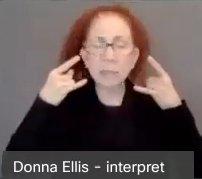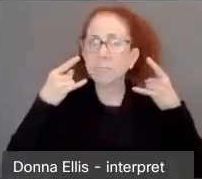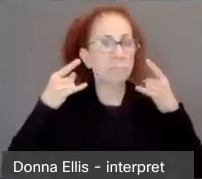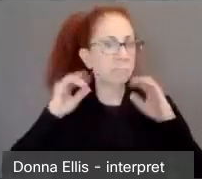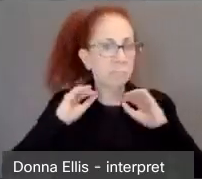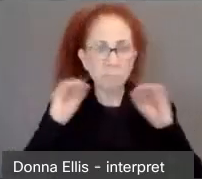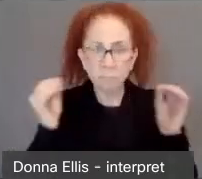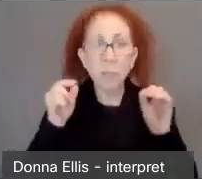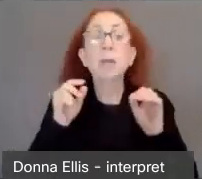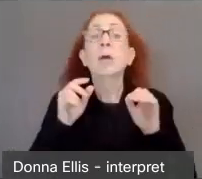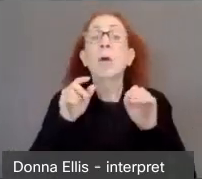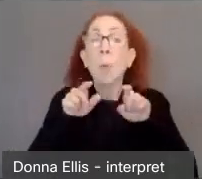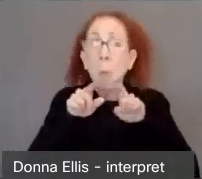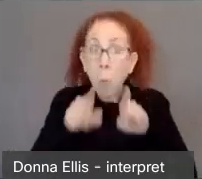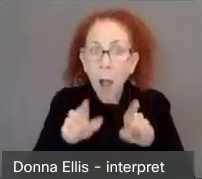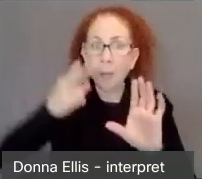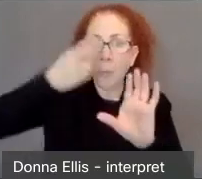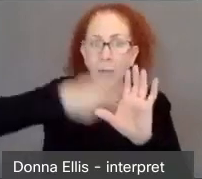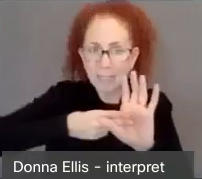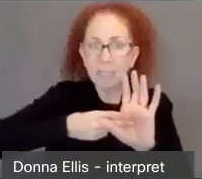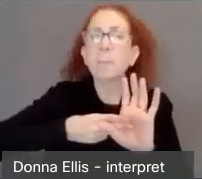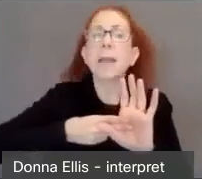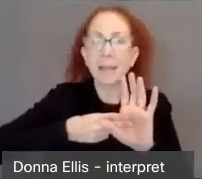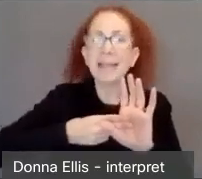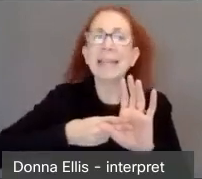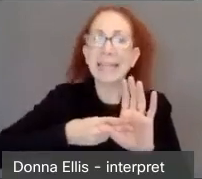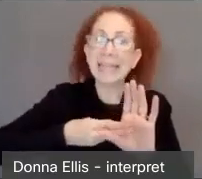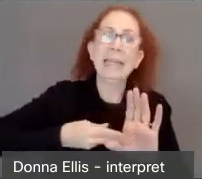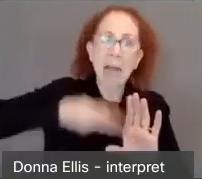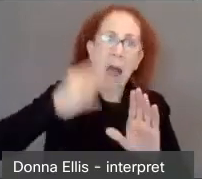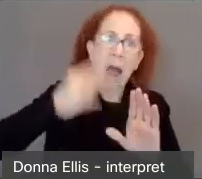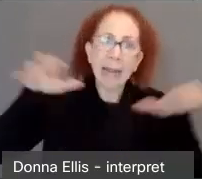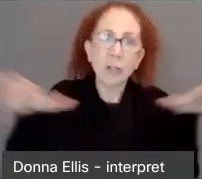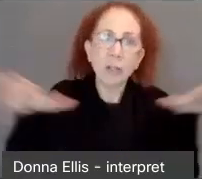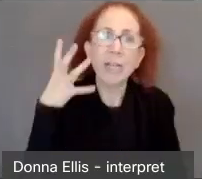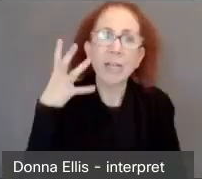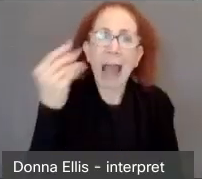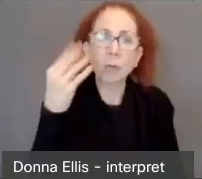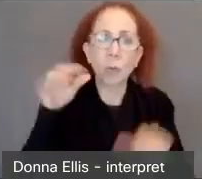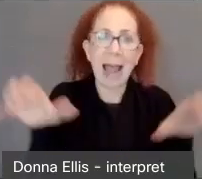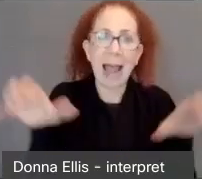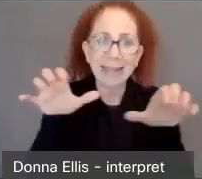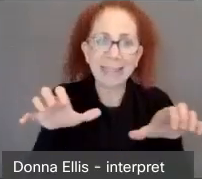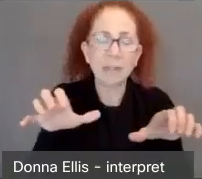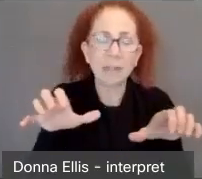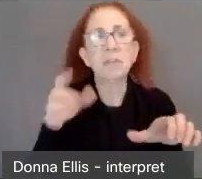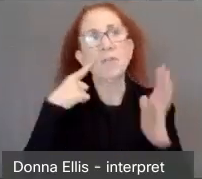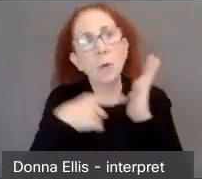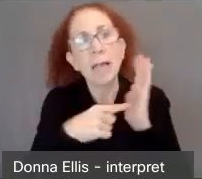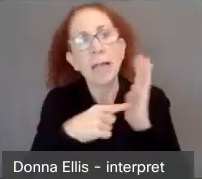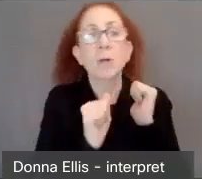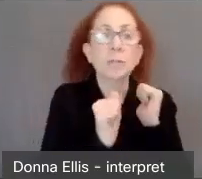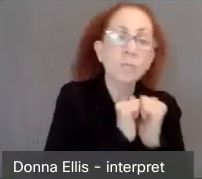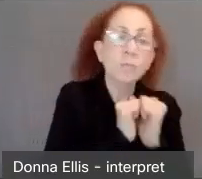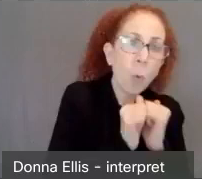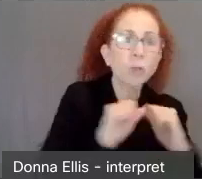individuals are participating in high-exertion outdoor activities, such as sports or exercising. In